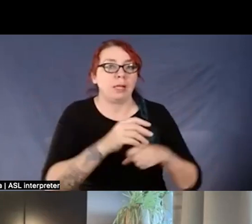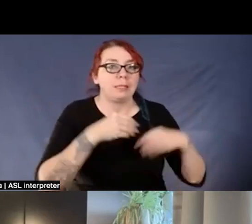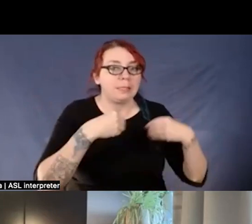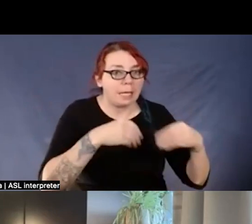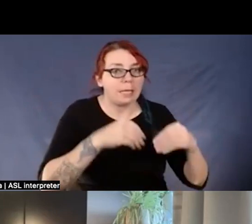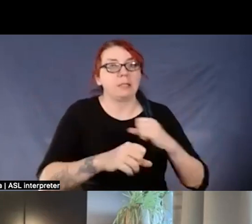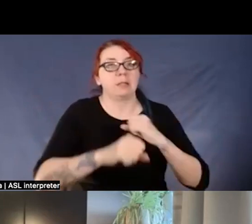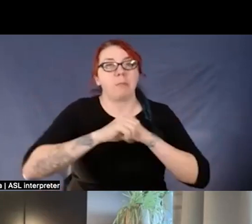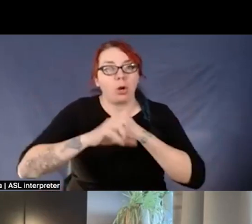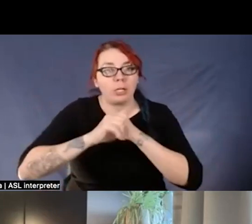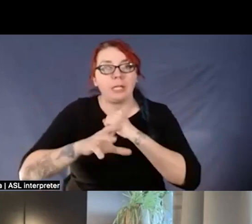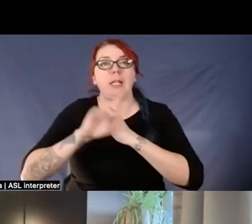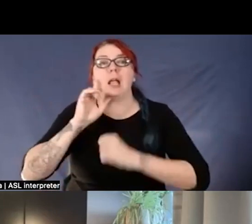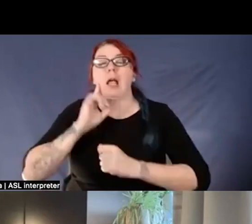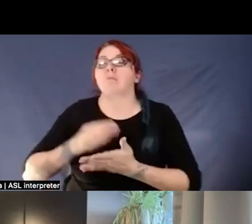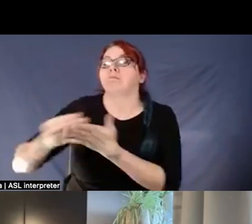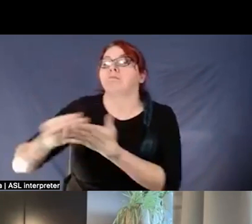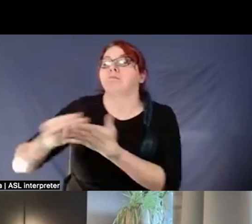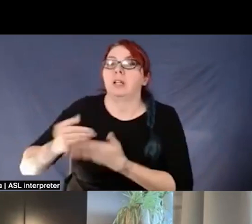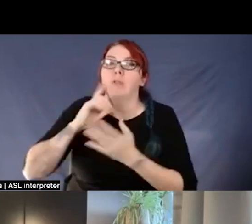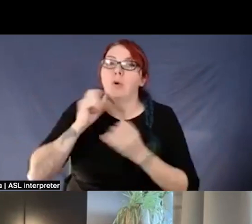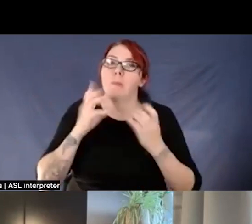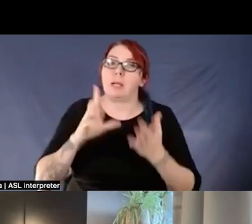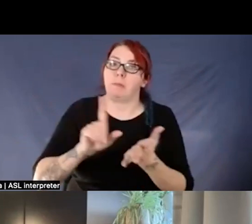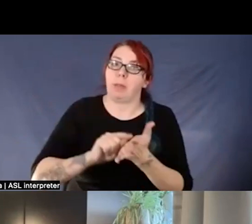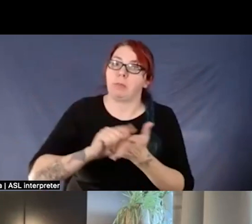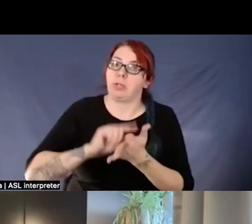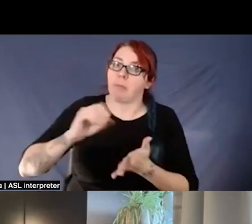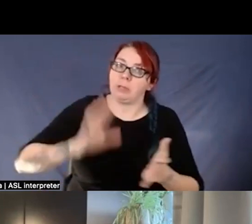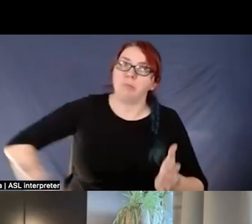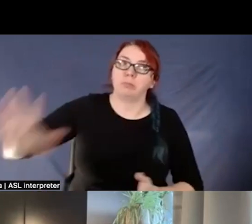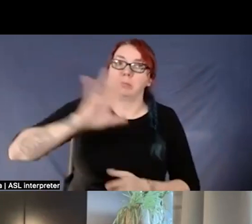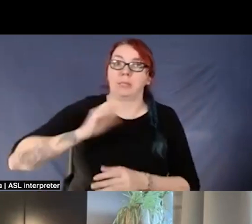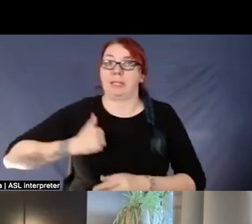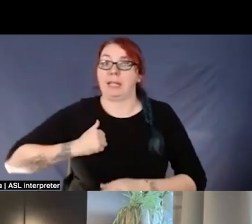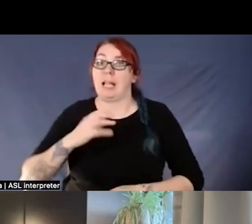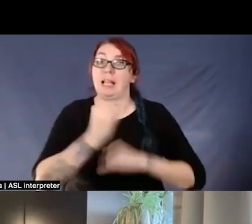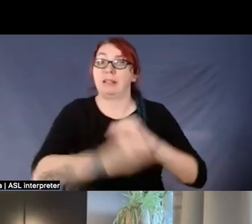Canadian and multinational publishing houses, and currently she's sales director at Orca Book